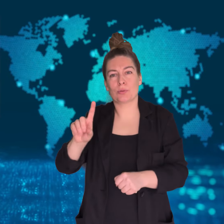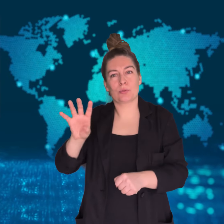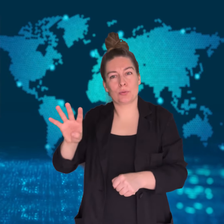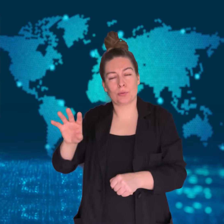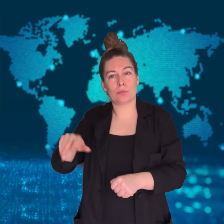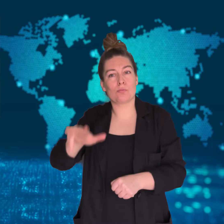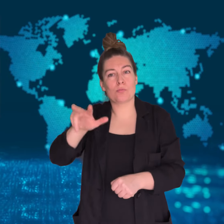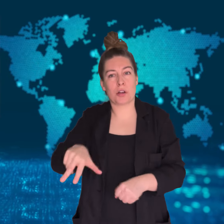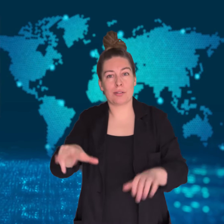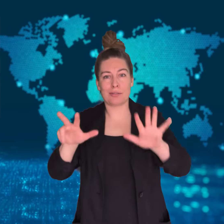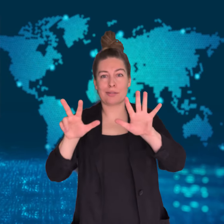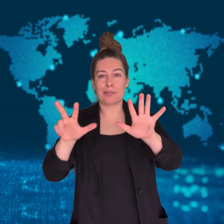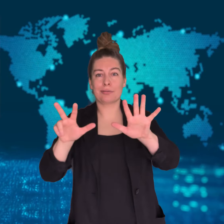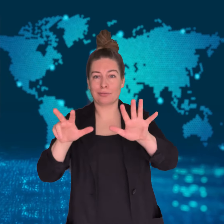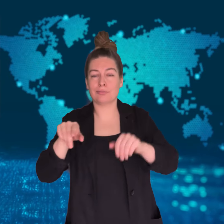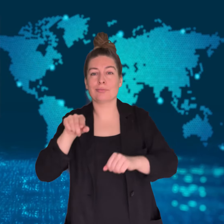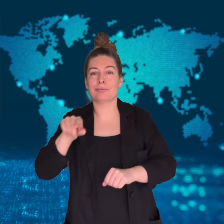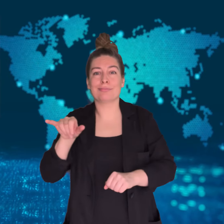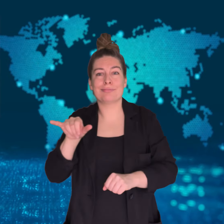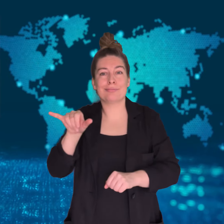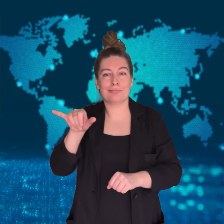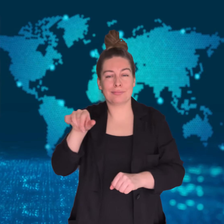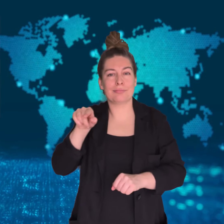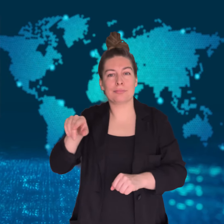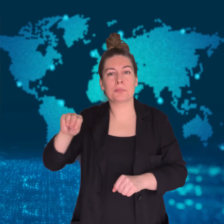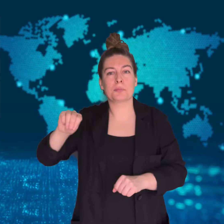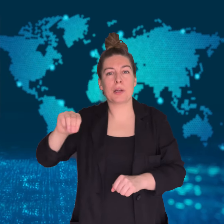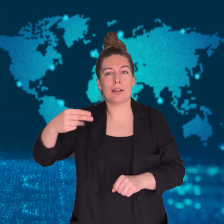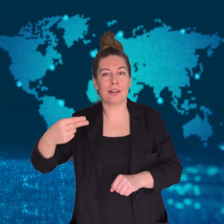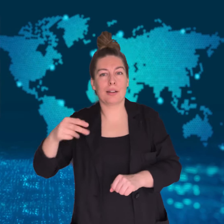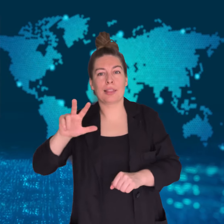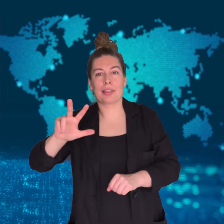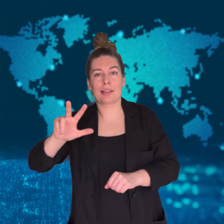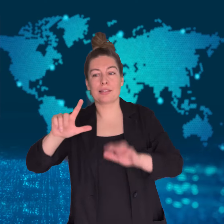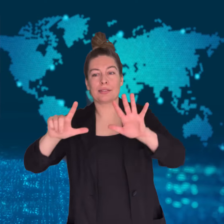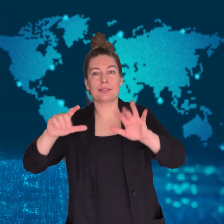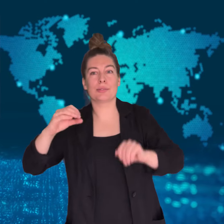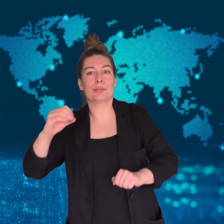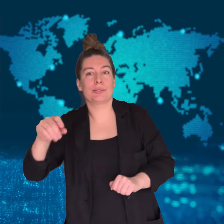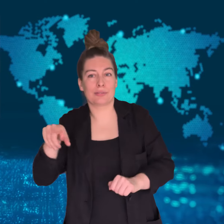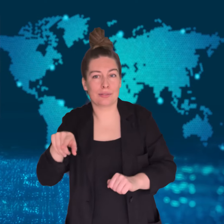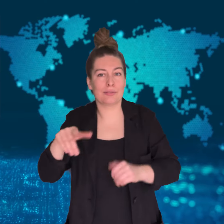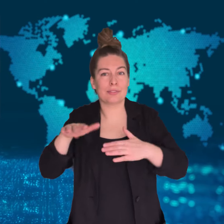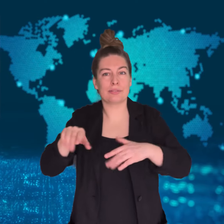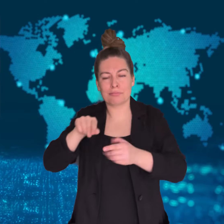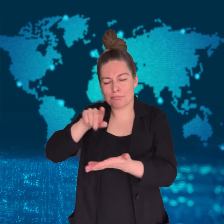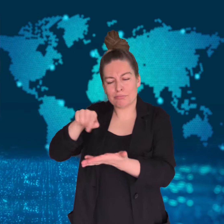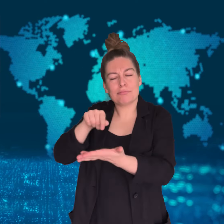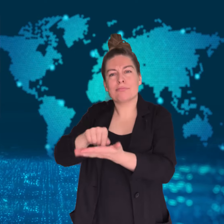On March 8, 2014, the M370 disappeared shortly after taking off.